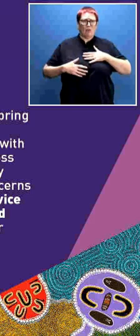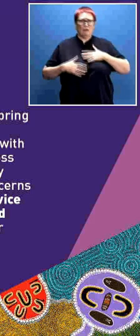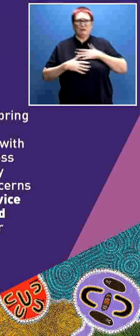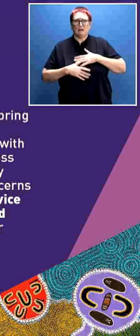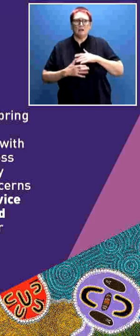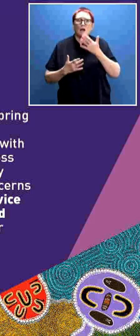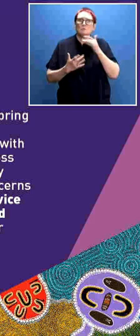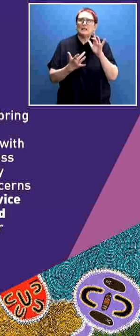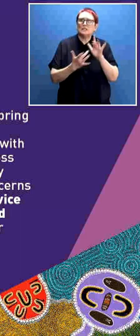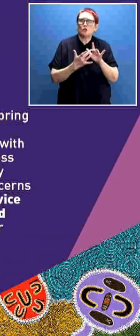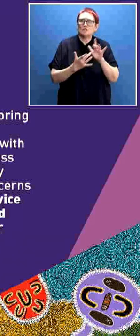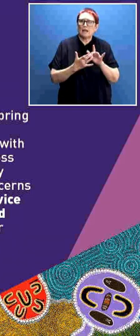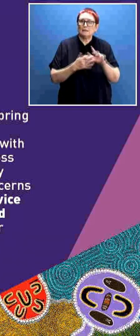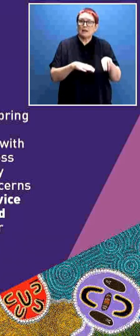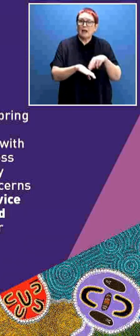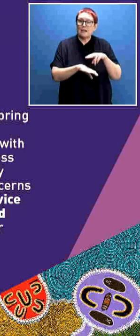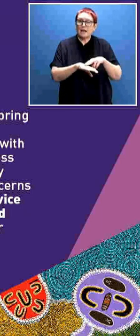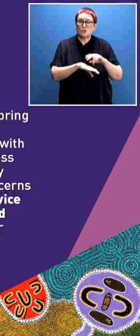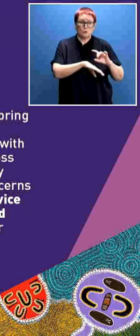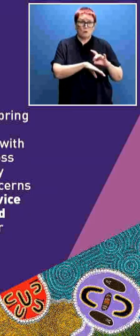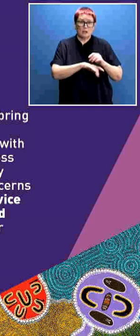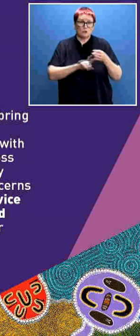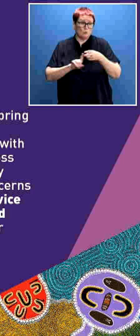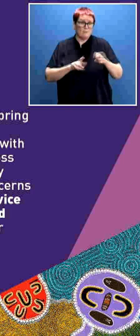please contact the National Counselling and Referral Service